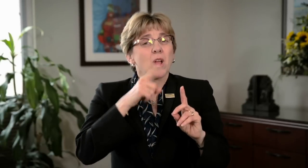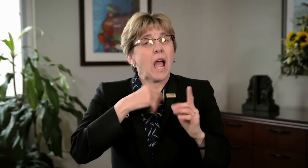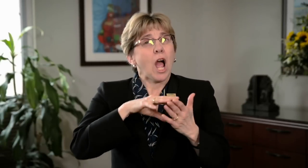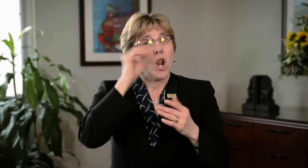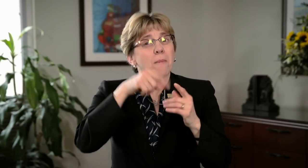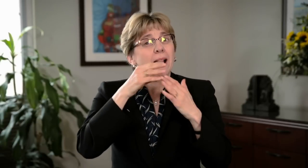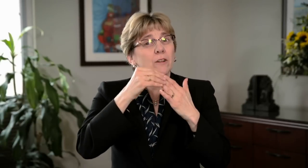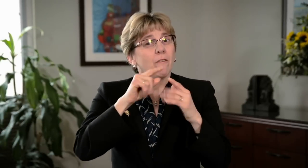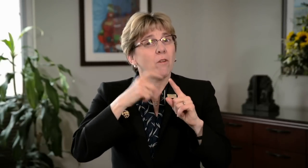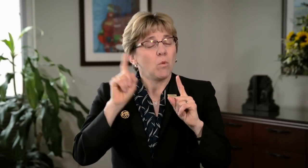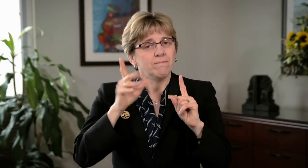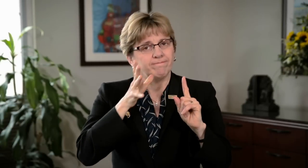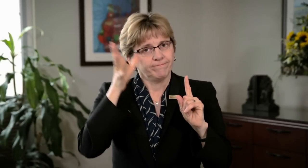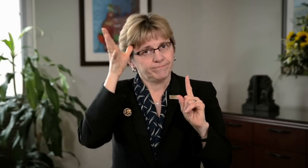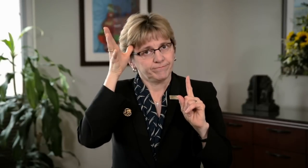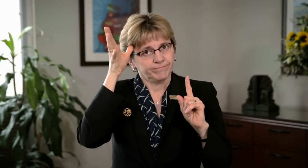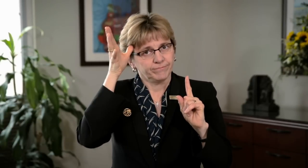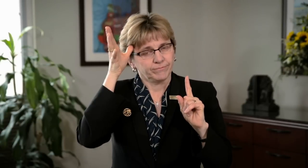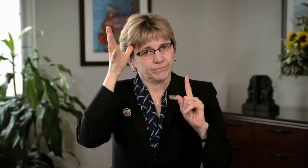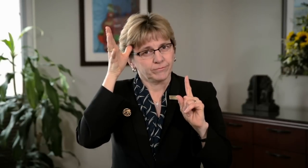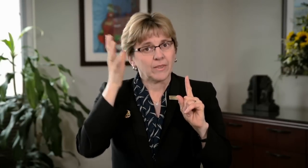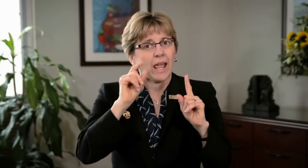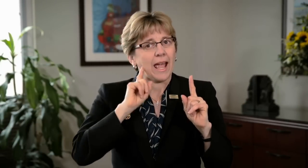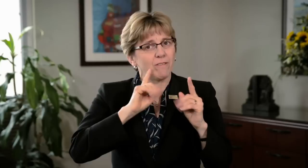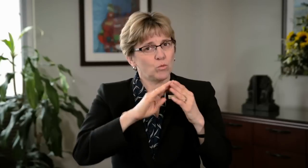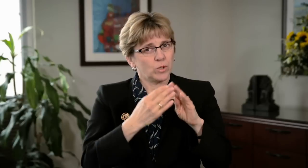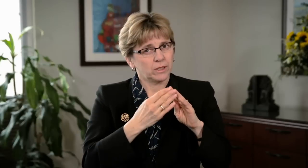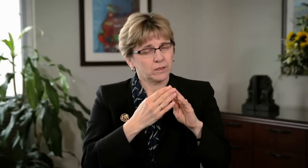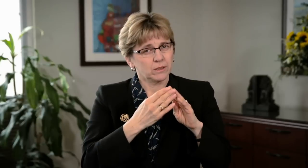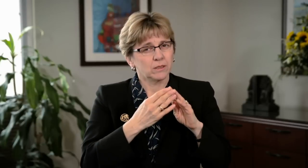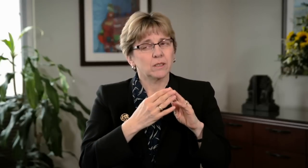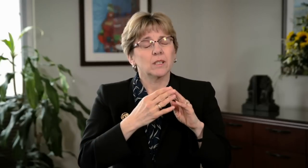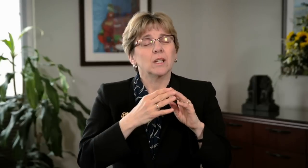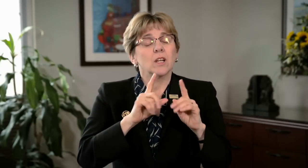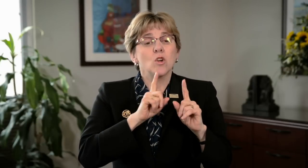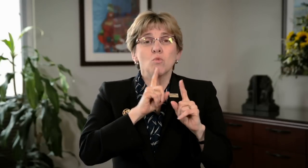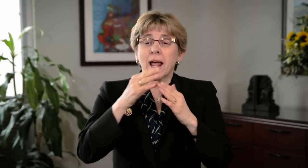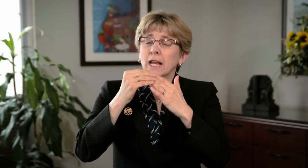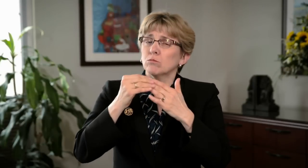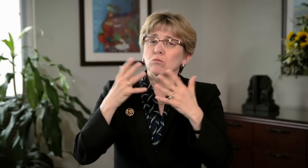I learned about leadership from my parents. And the deaf community.